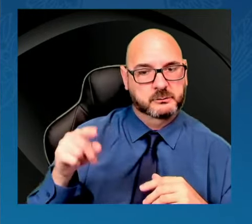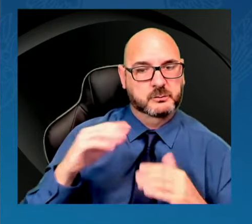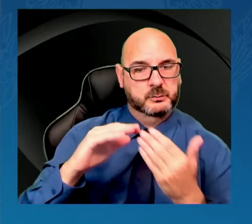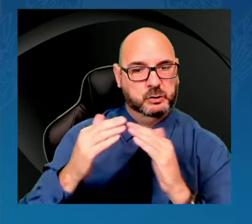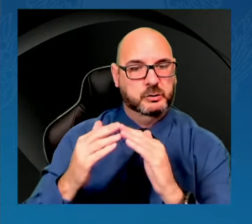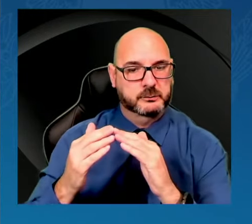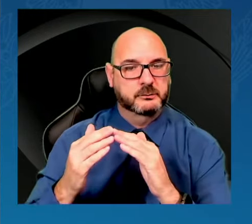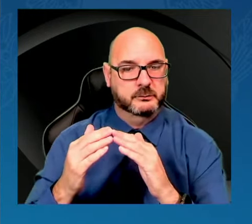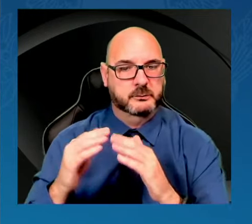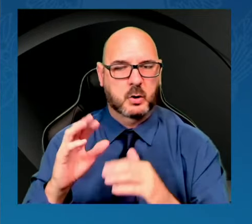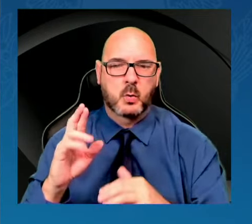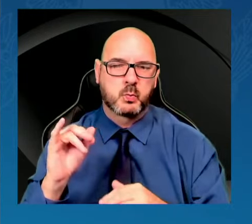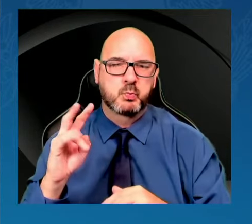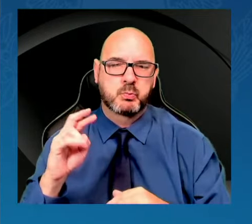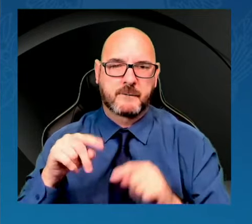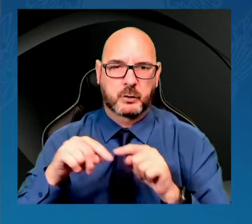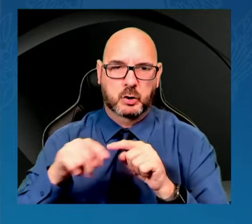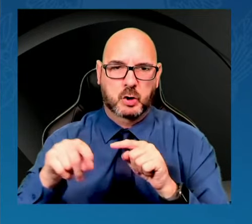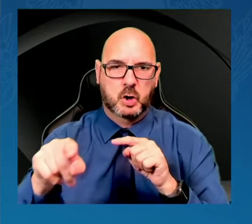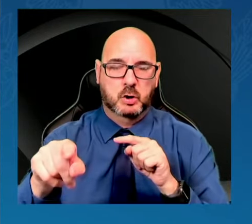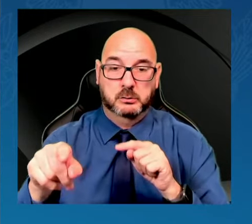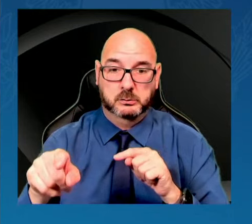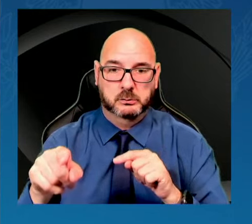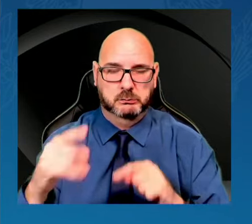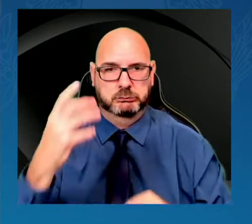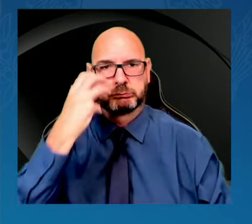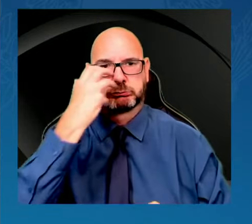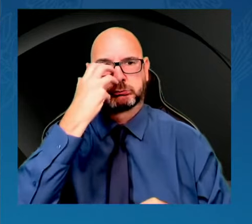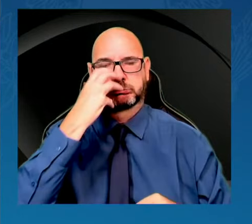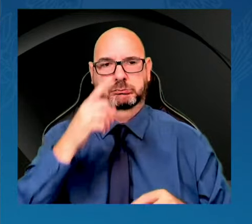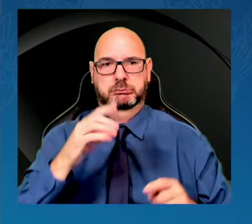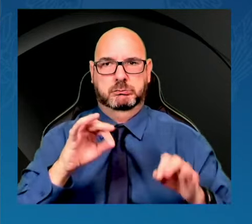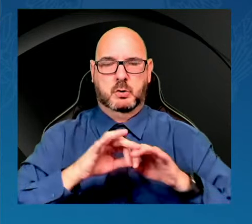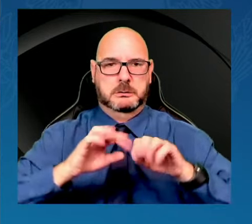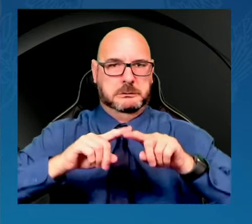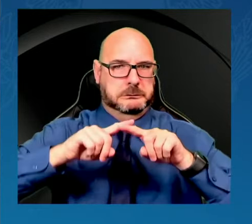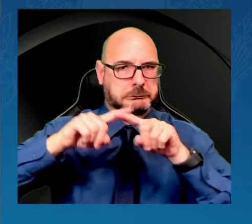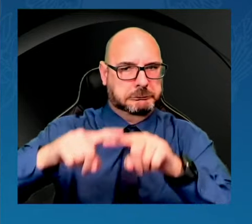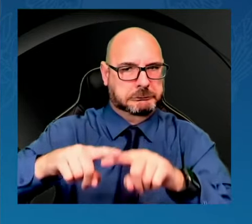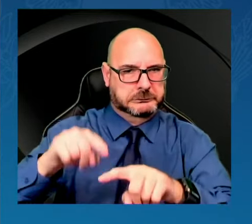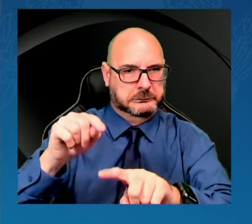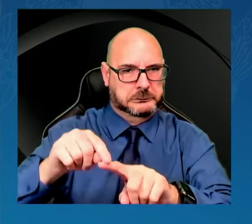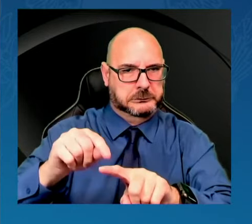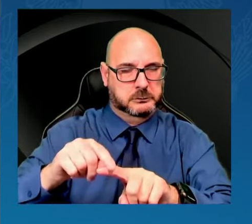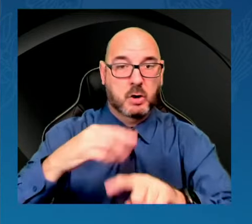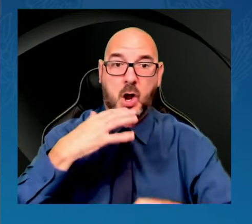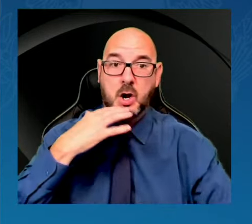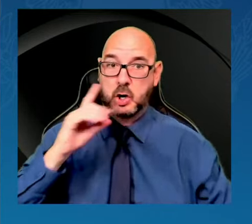they completely rely on the diversion of the Colorado River. And we know that we are in a dire position right now